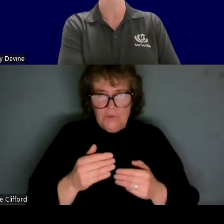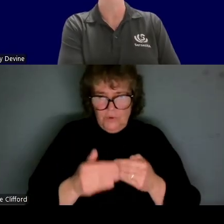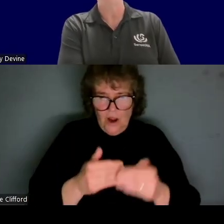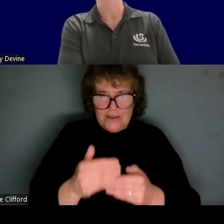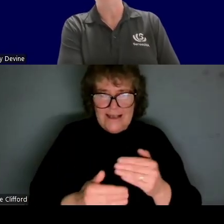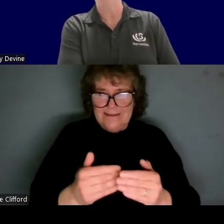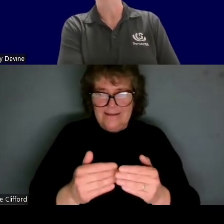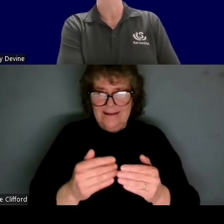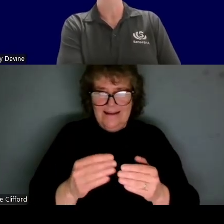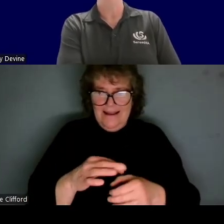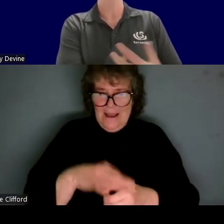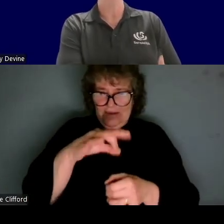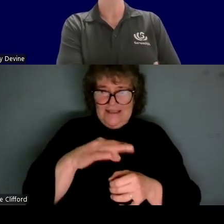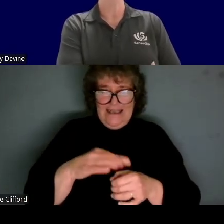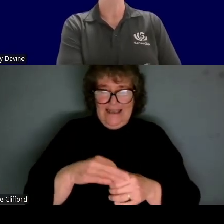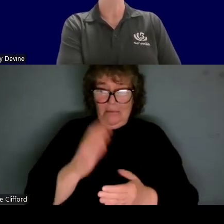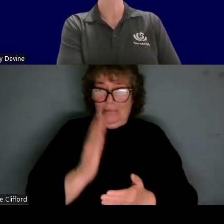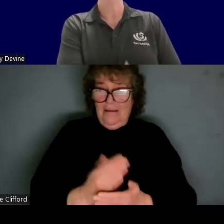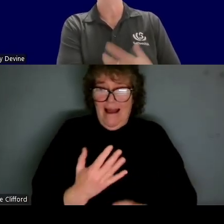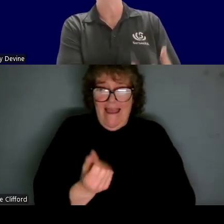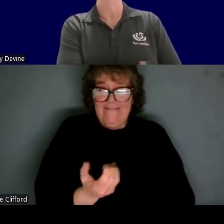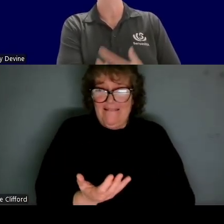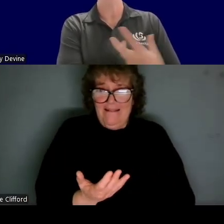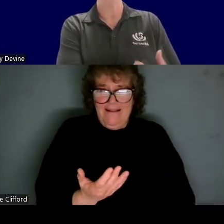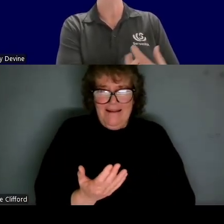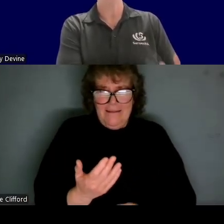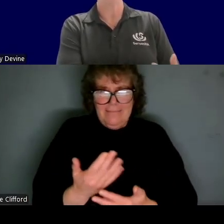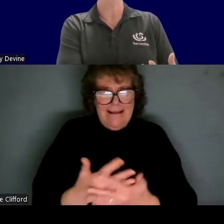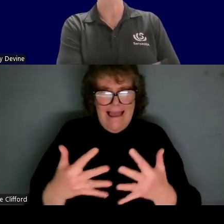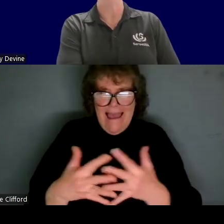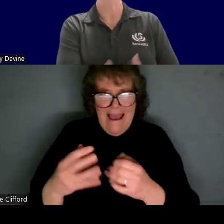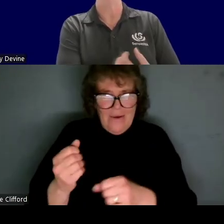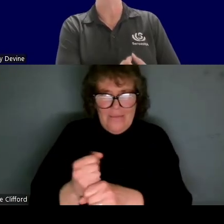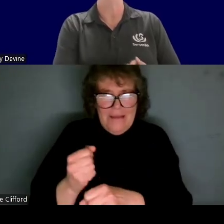their hand or how to brush their own teeth. Those simple things that we take for granted,